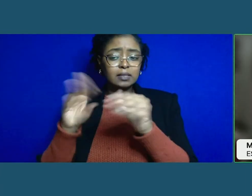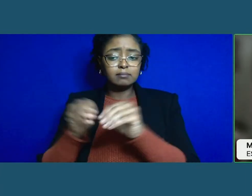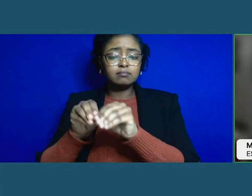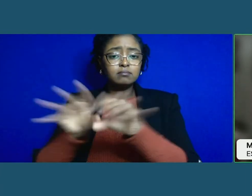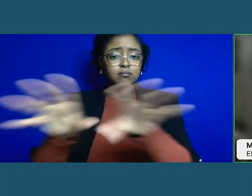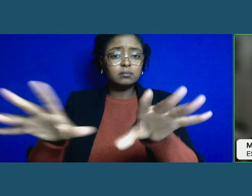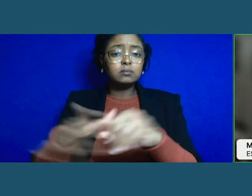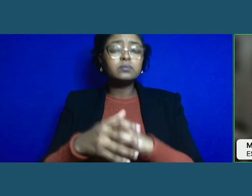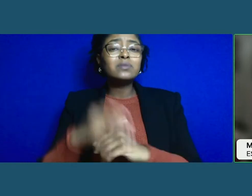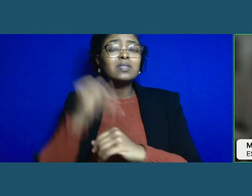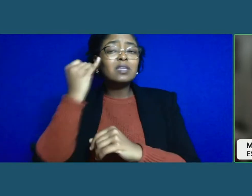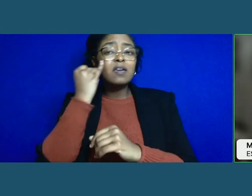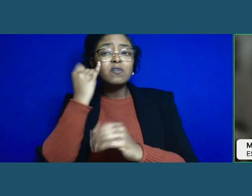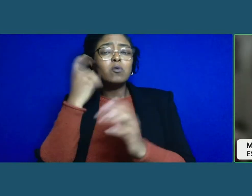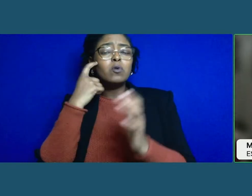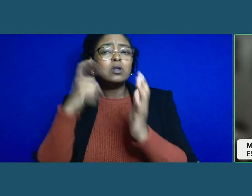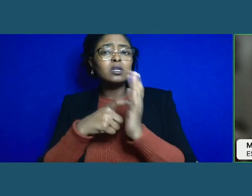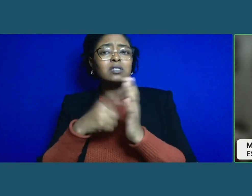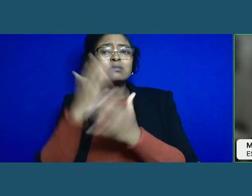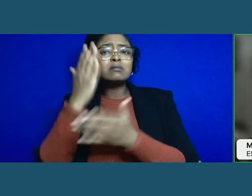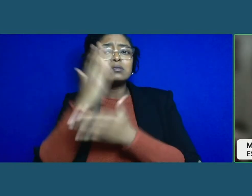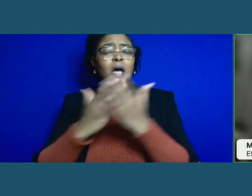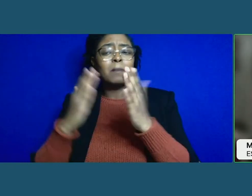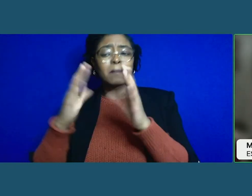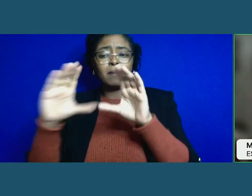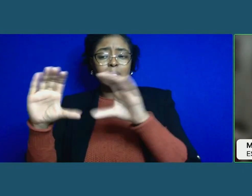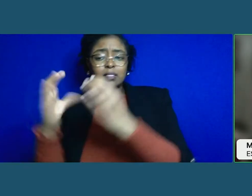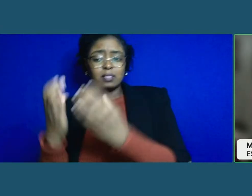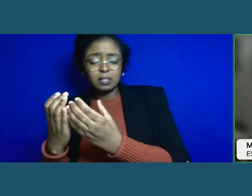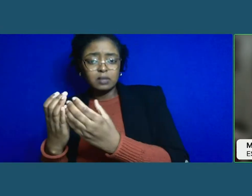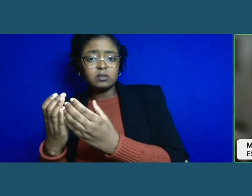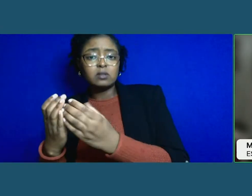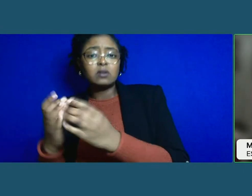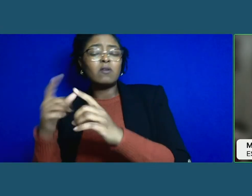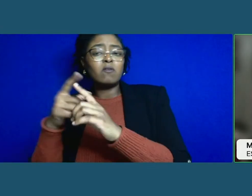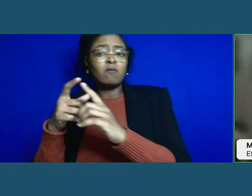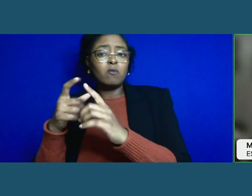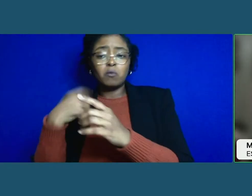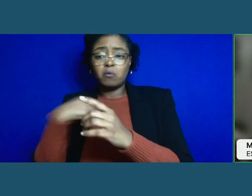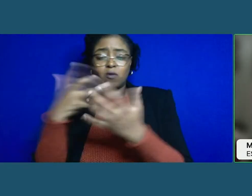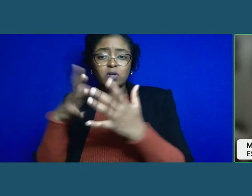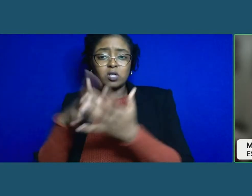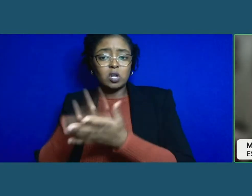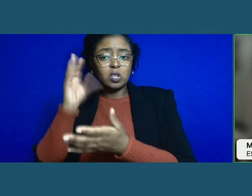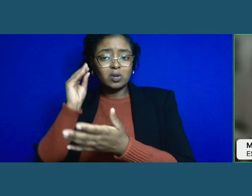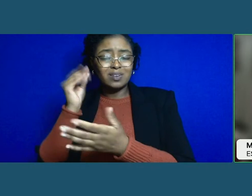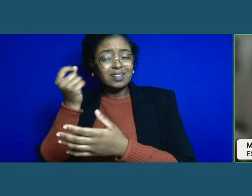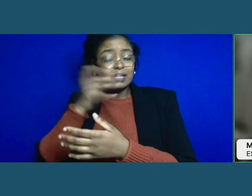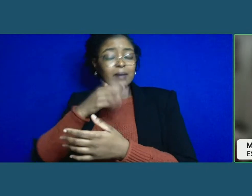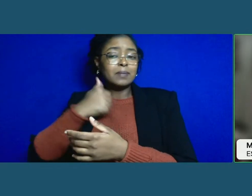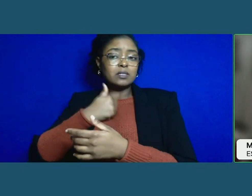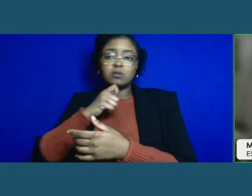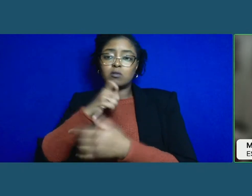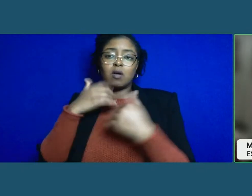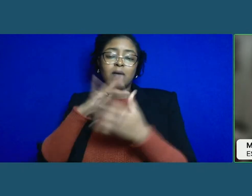around messaging. That's come out. And if you look at just some of the lessons that That